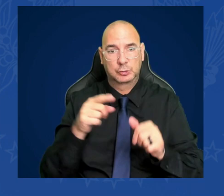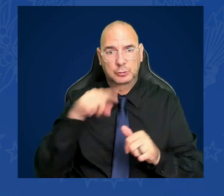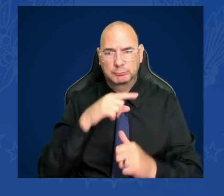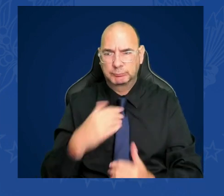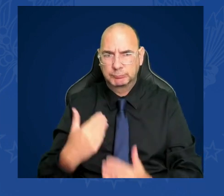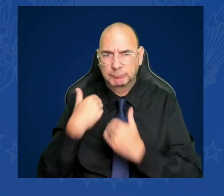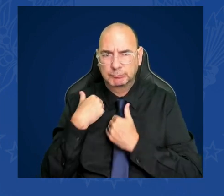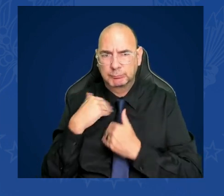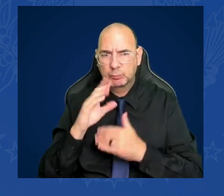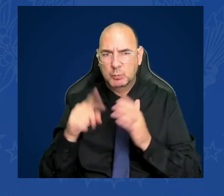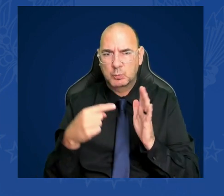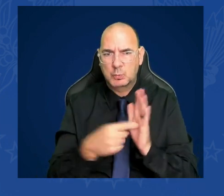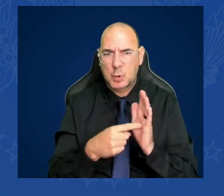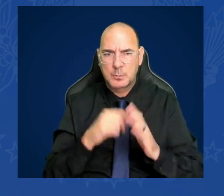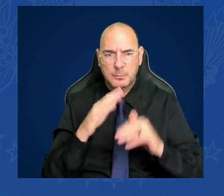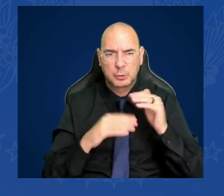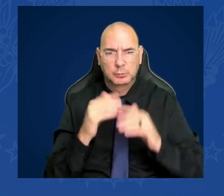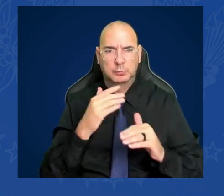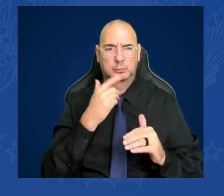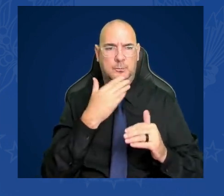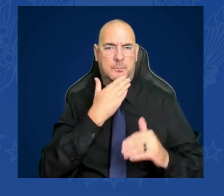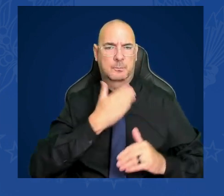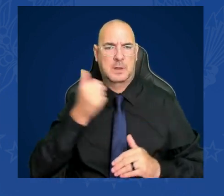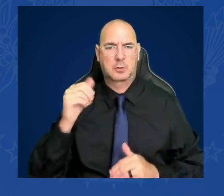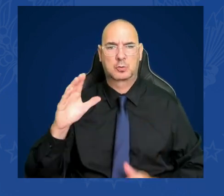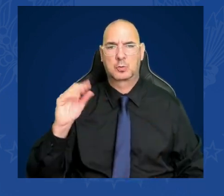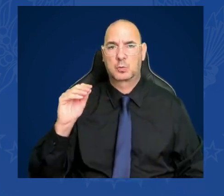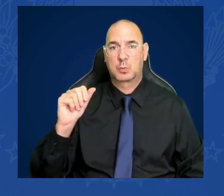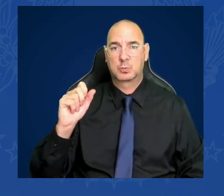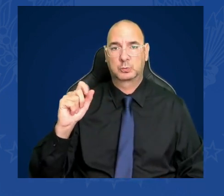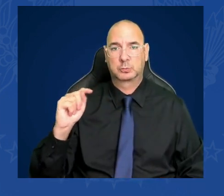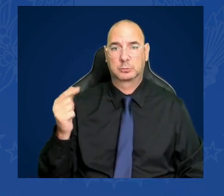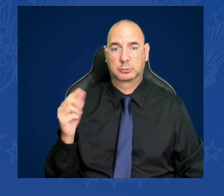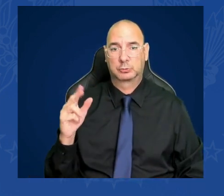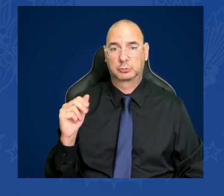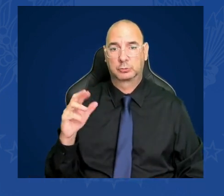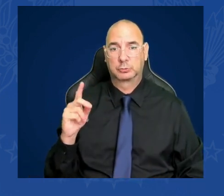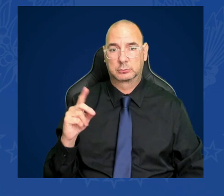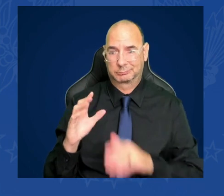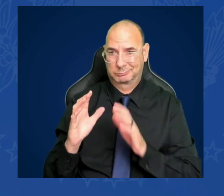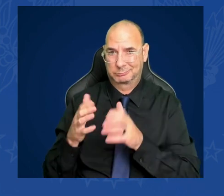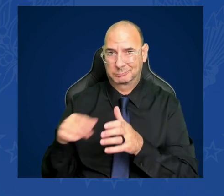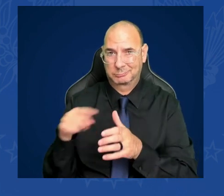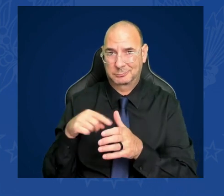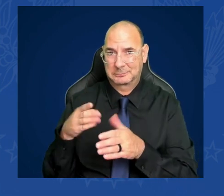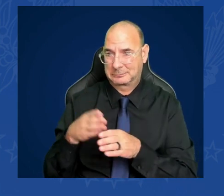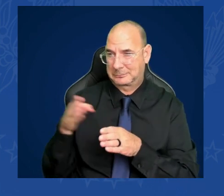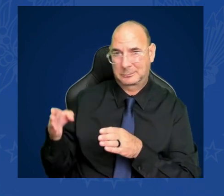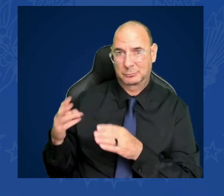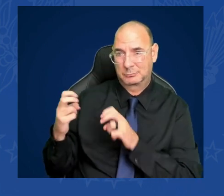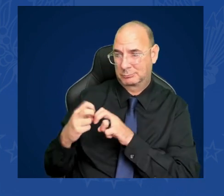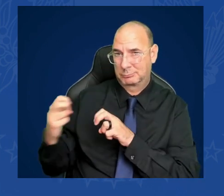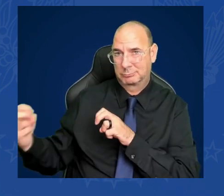for the classmates beside you, for the family behind you, and for the coast, those whom you will lead.